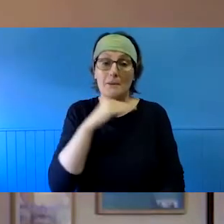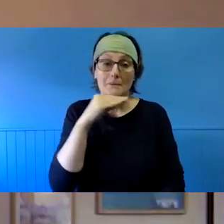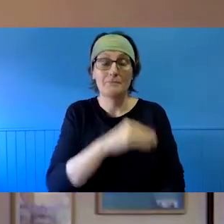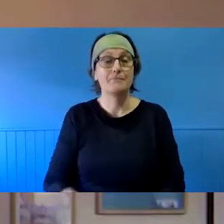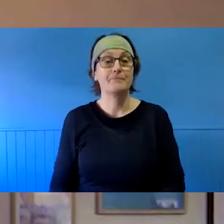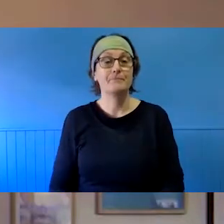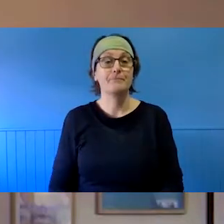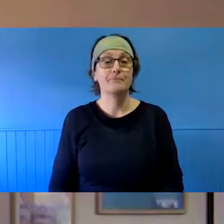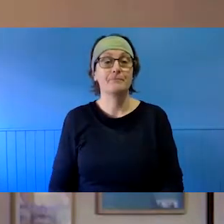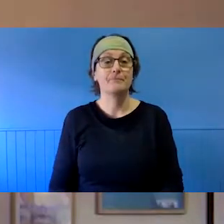Her research has found an